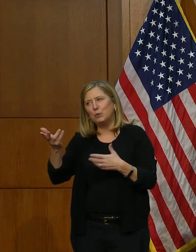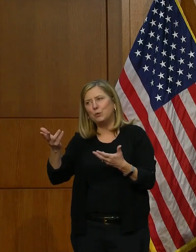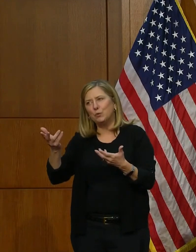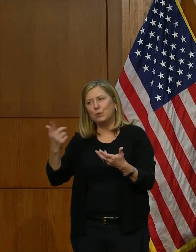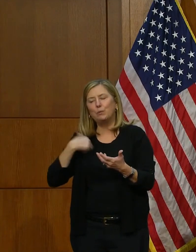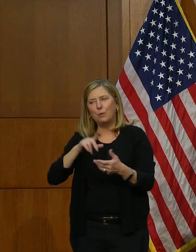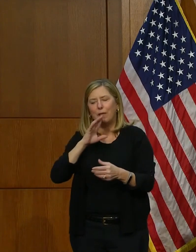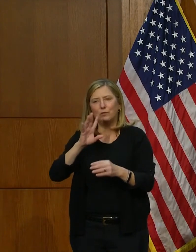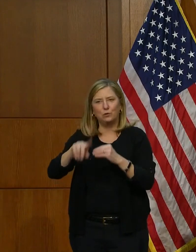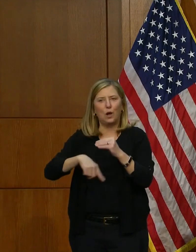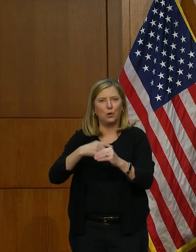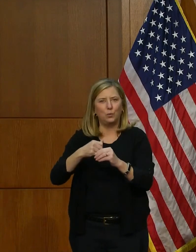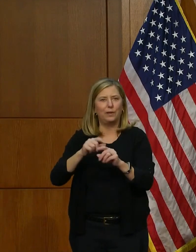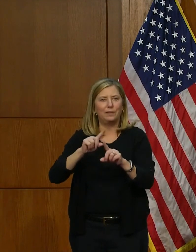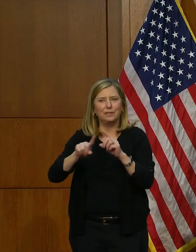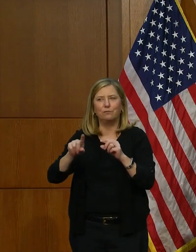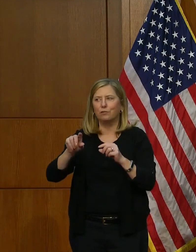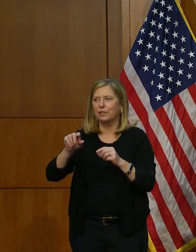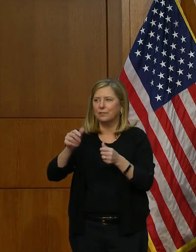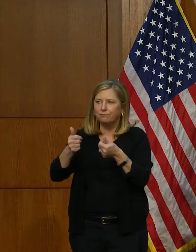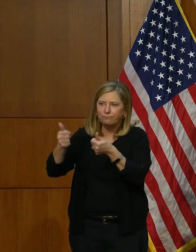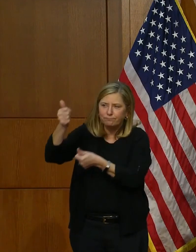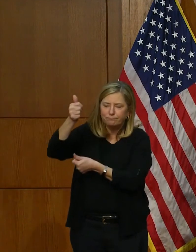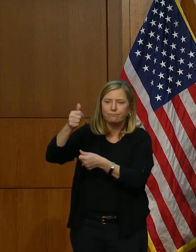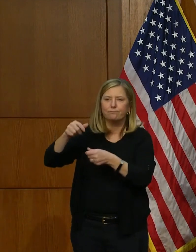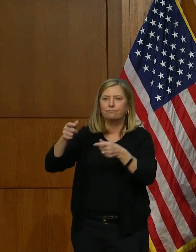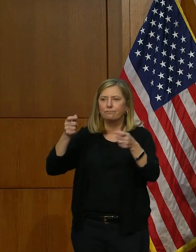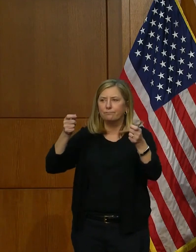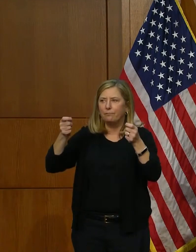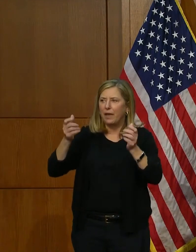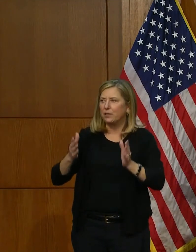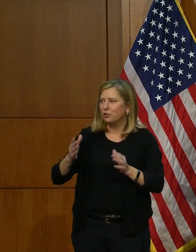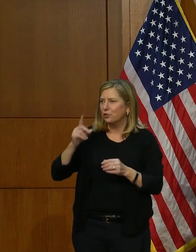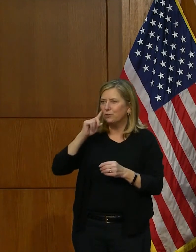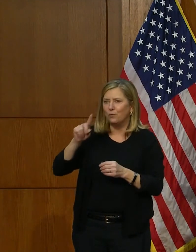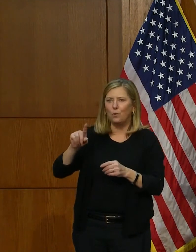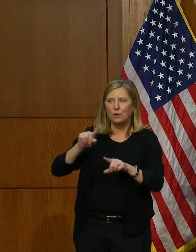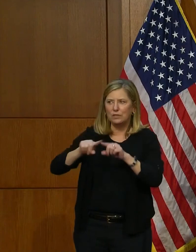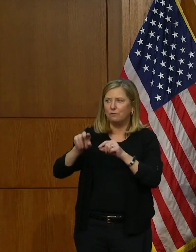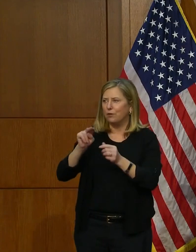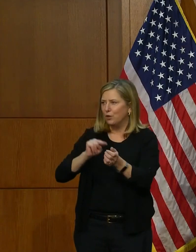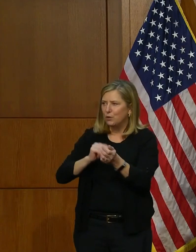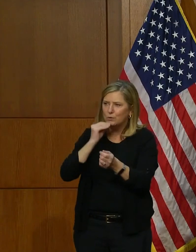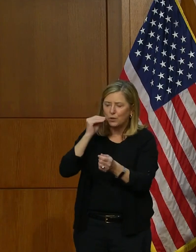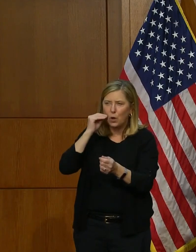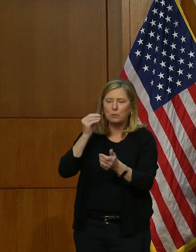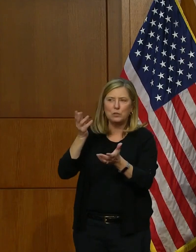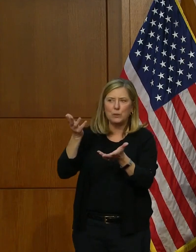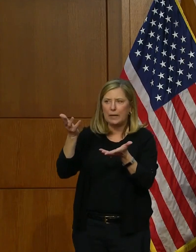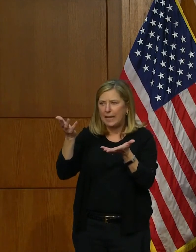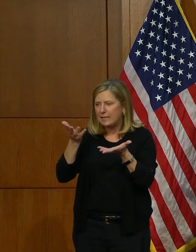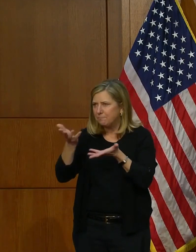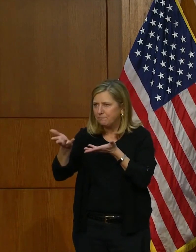THINK IT'S AH, ISSUE THAT WILL HAVE DISCUSSIONS WITH THE.